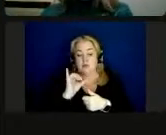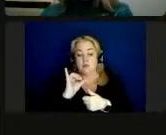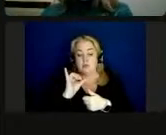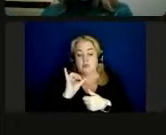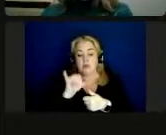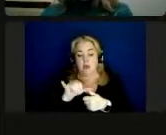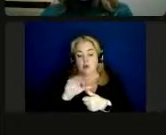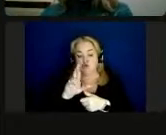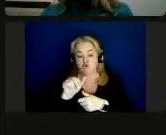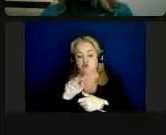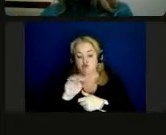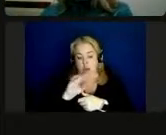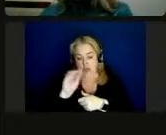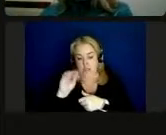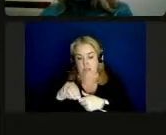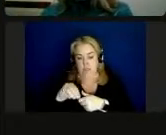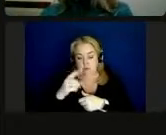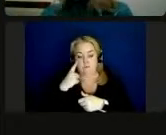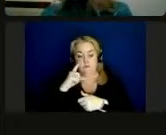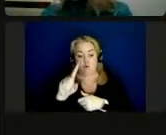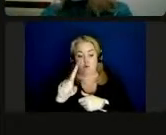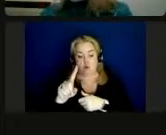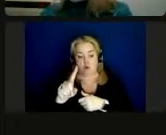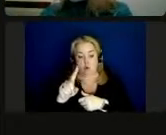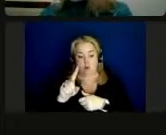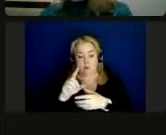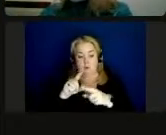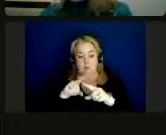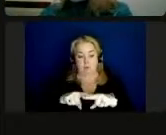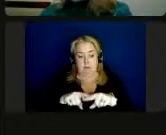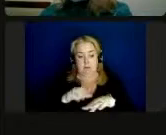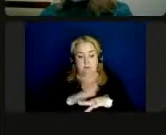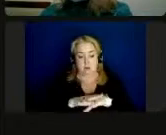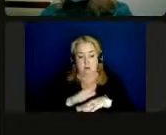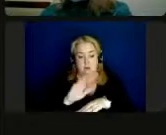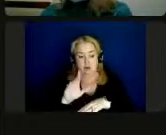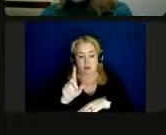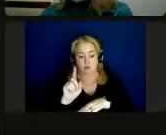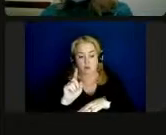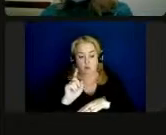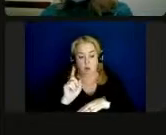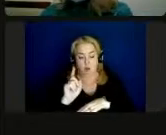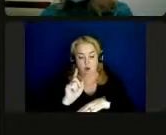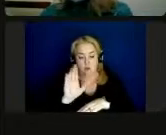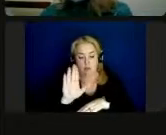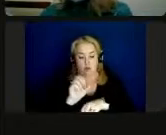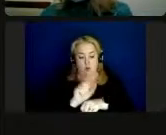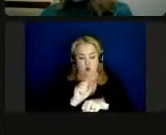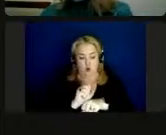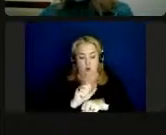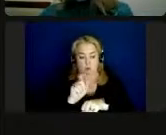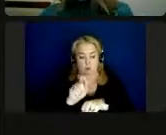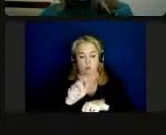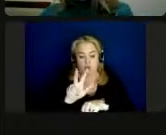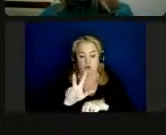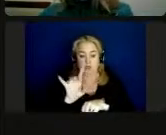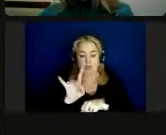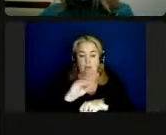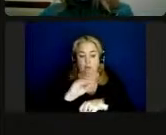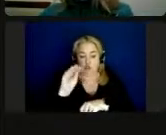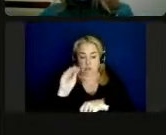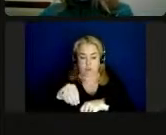COUPLE OF YEARS AGO WHEN YOU